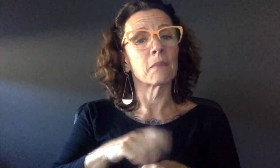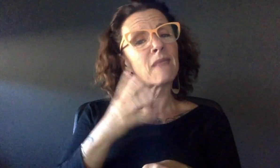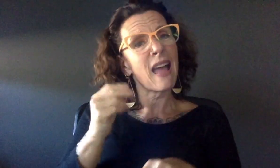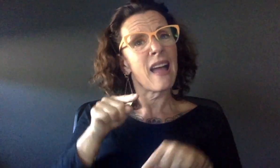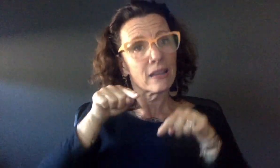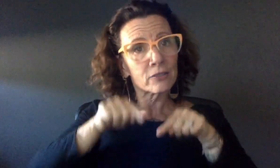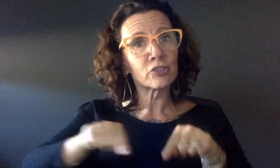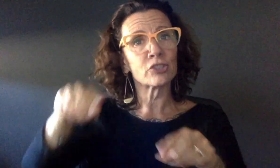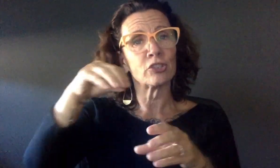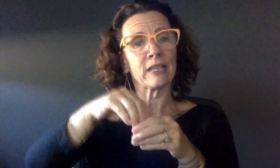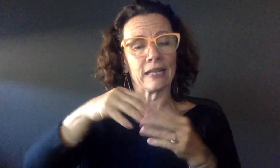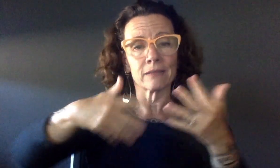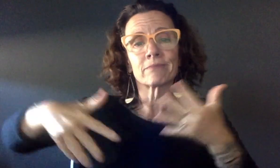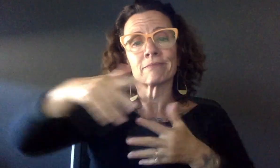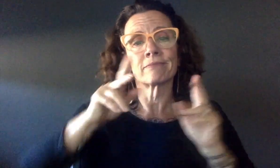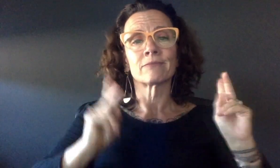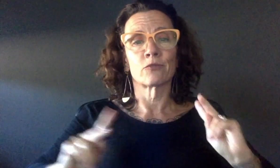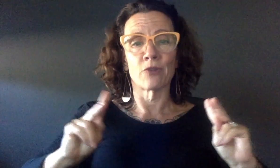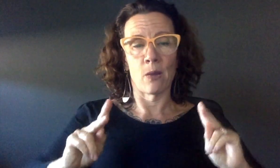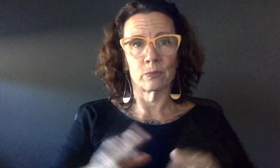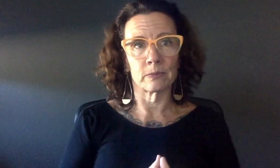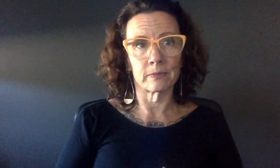as well as throughout the crowd if possible.